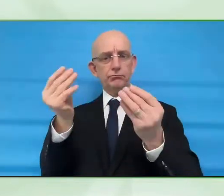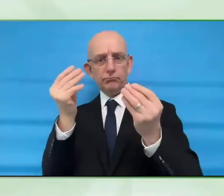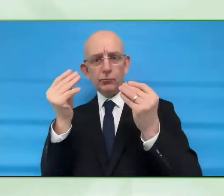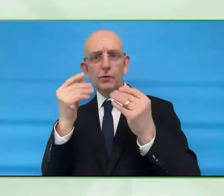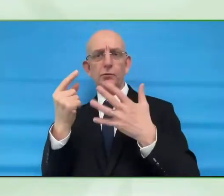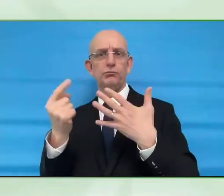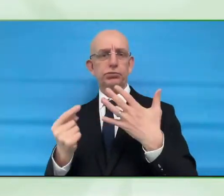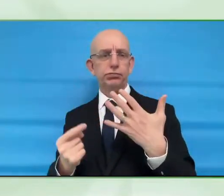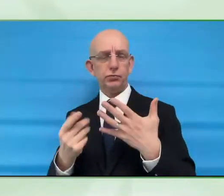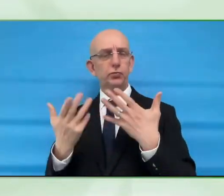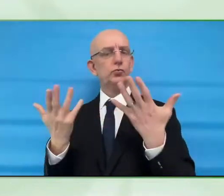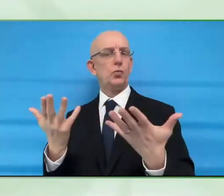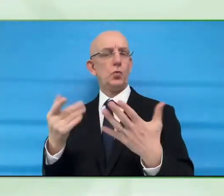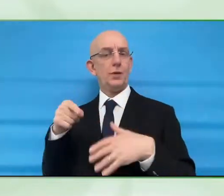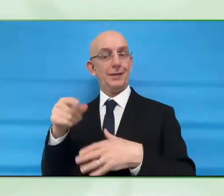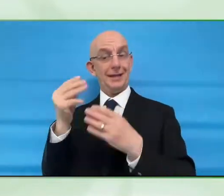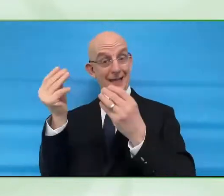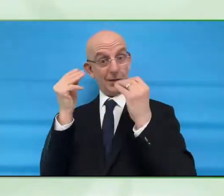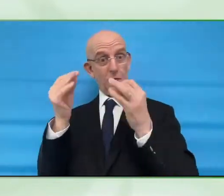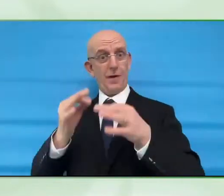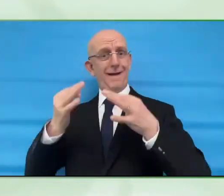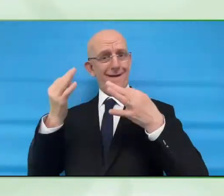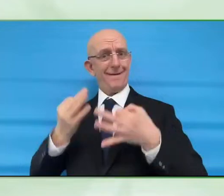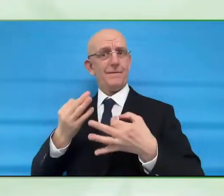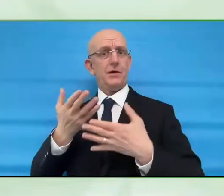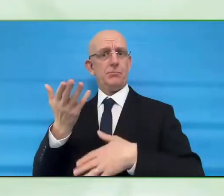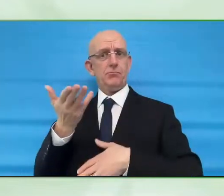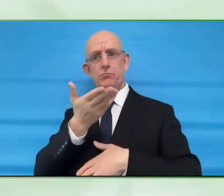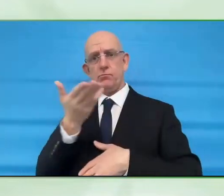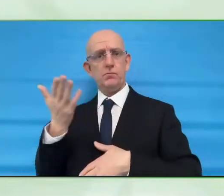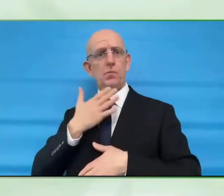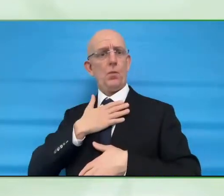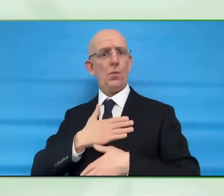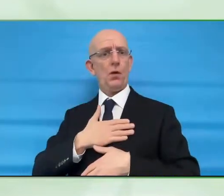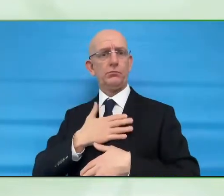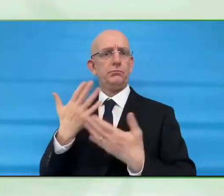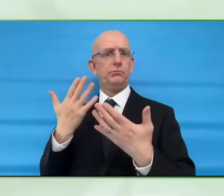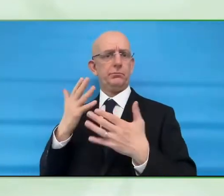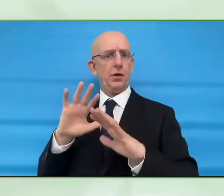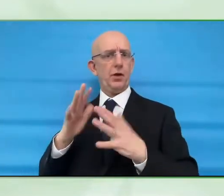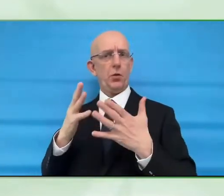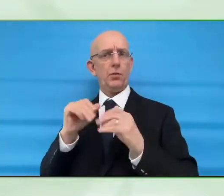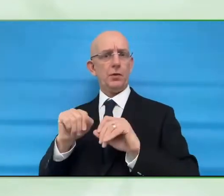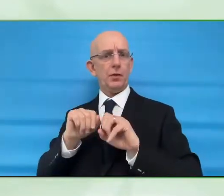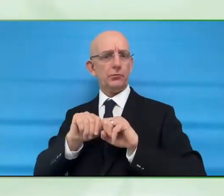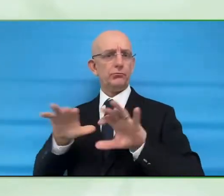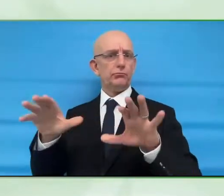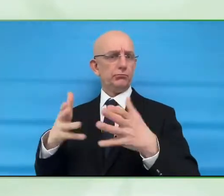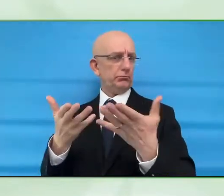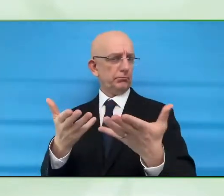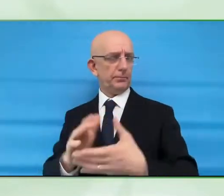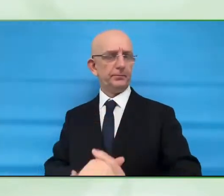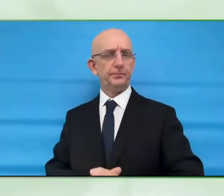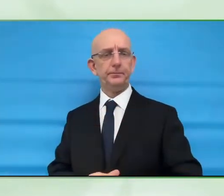This is question I'm going to review at the end of the day because it's